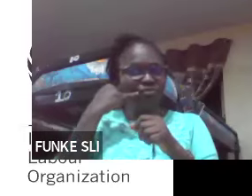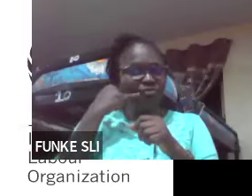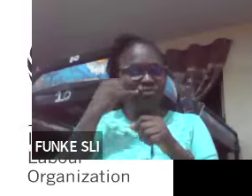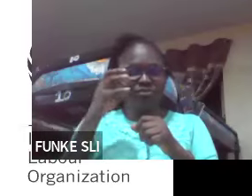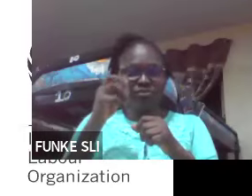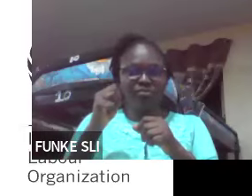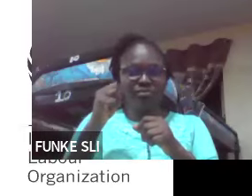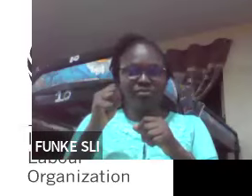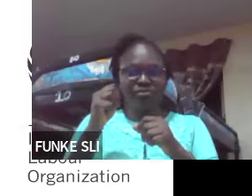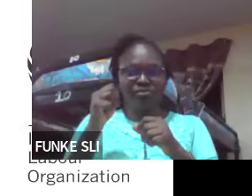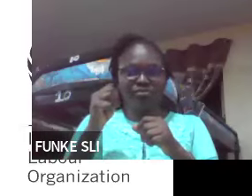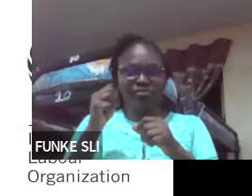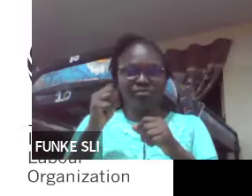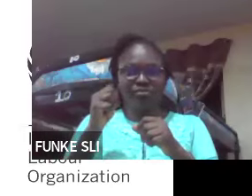Ima Chima: individually.